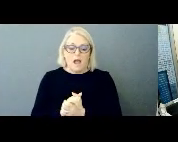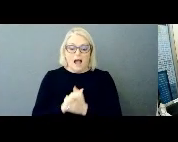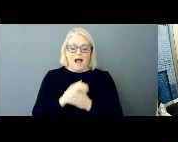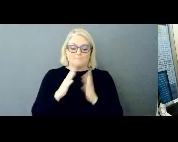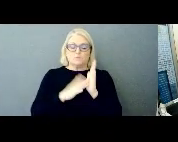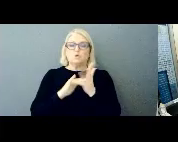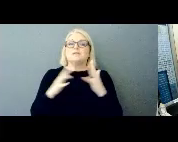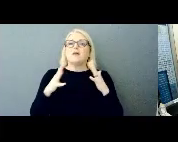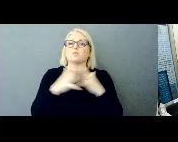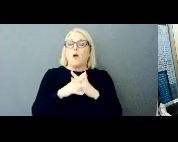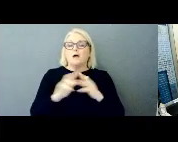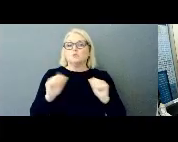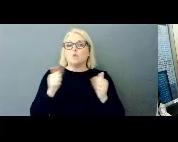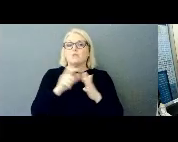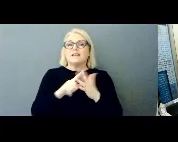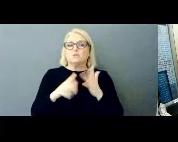and this is being rolled out in Queensland.